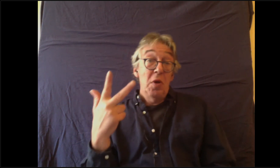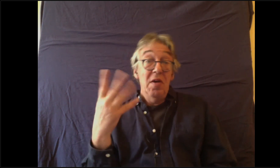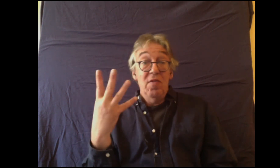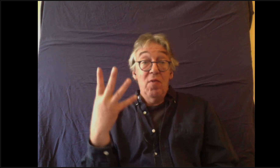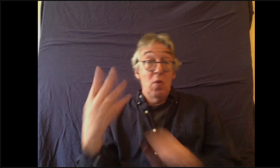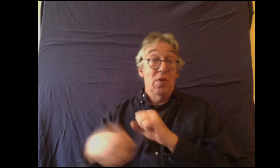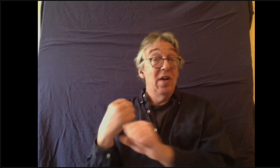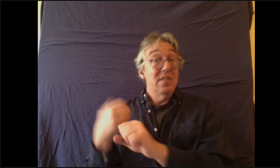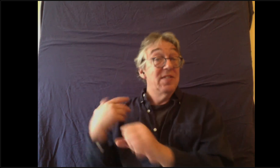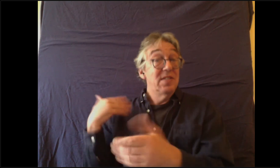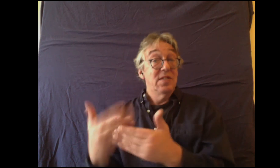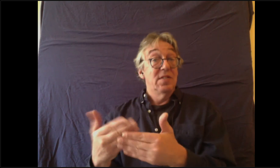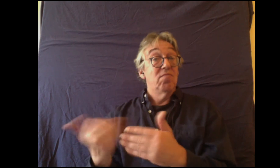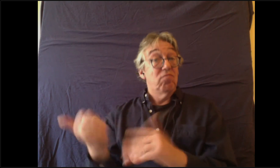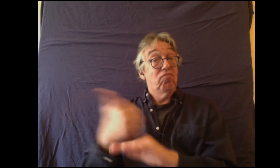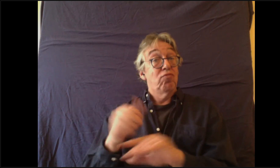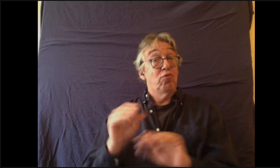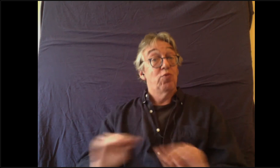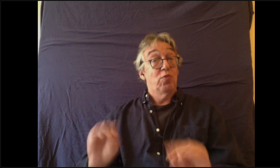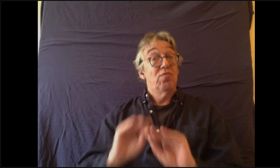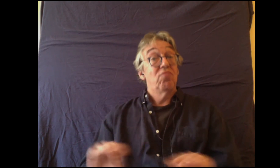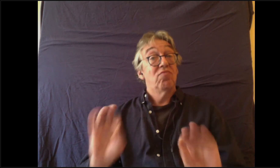And basically the courses are very well received